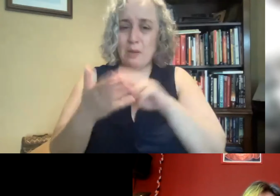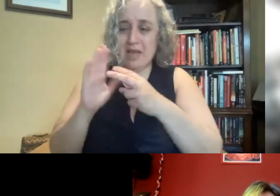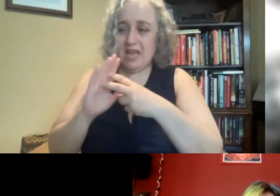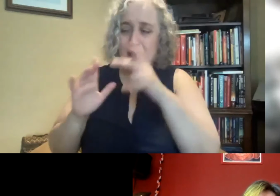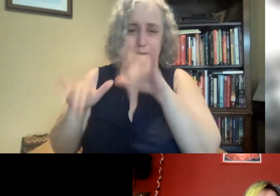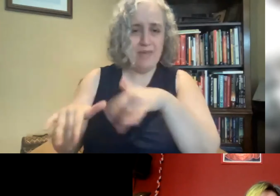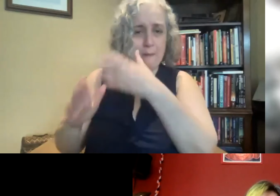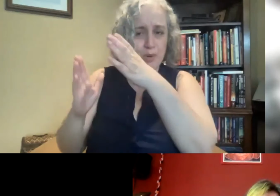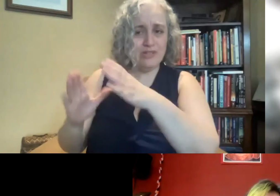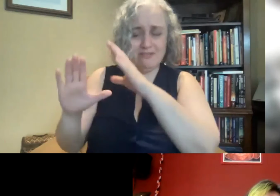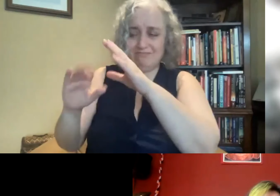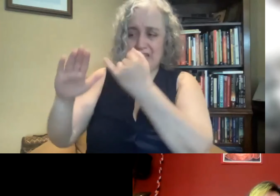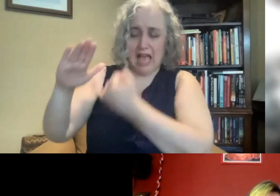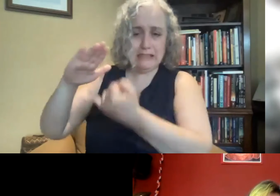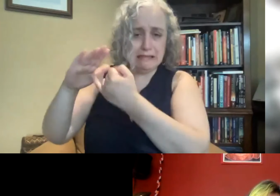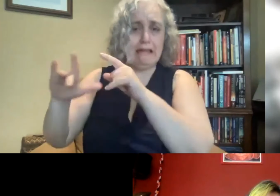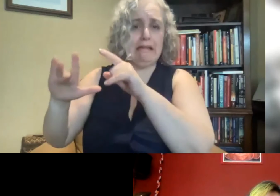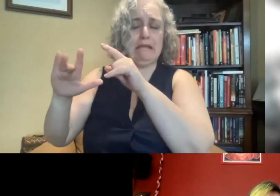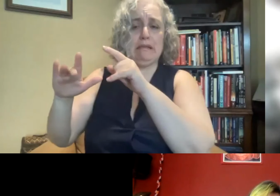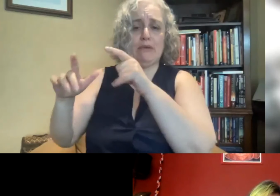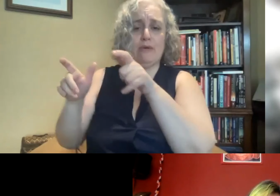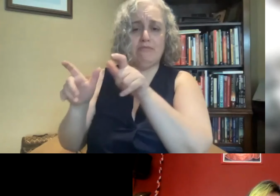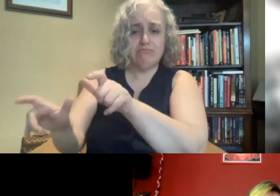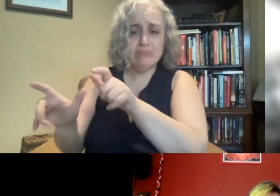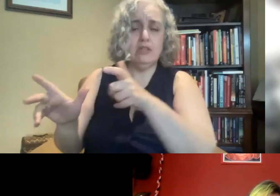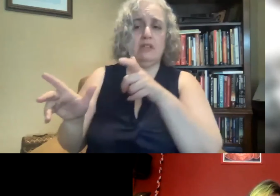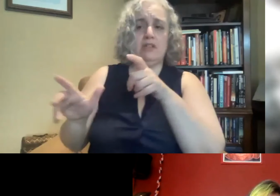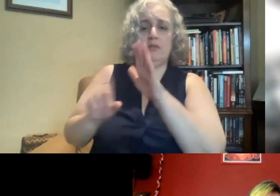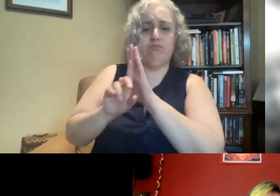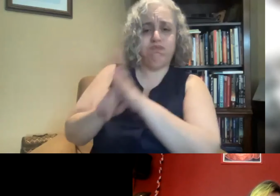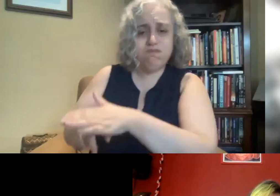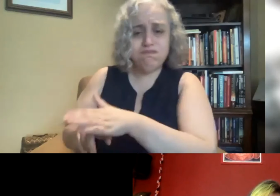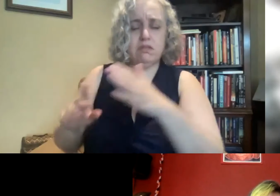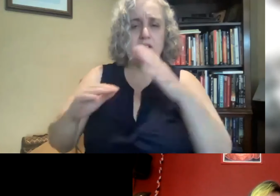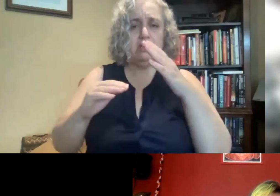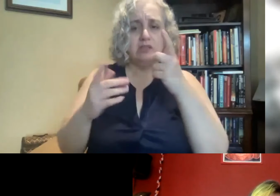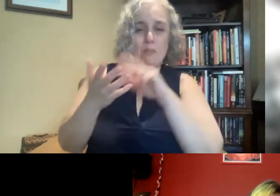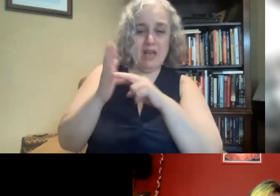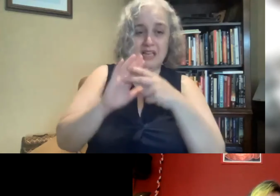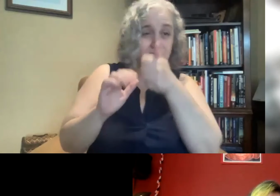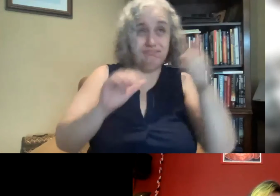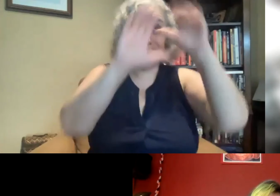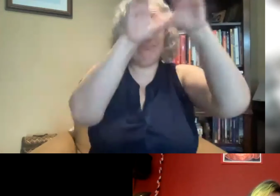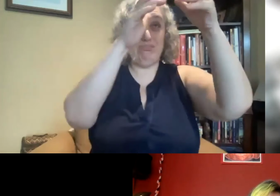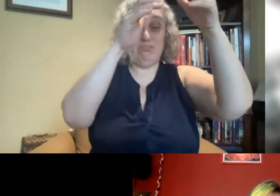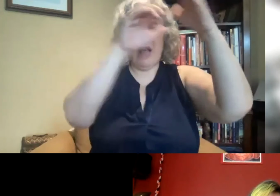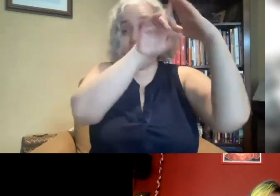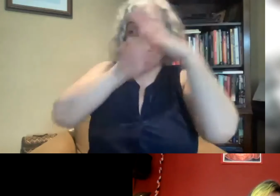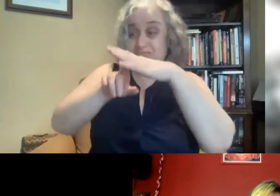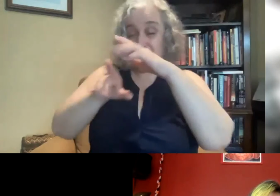in terms of all of the other characteristic. We like to characterize